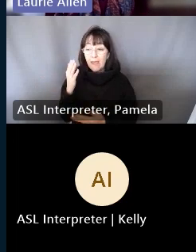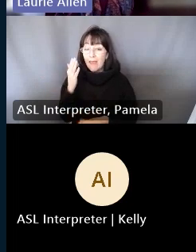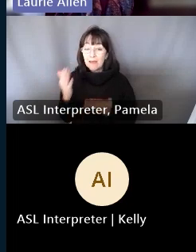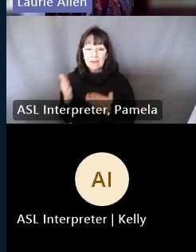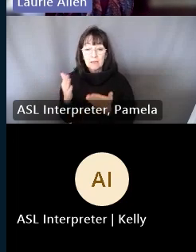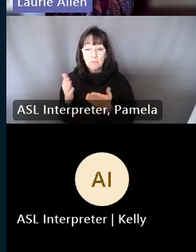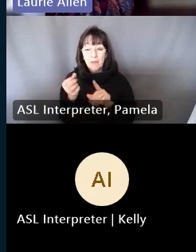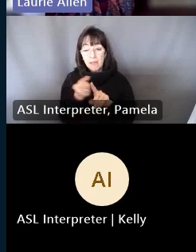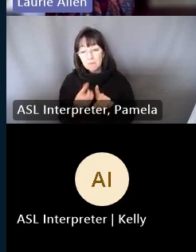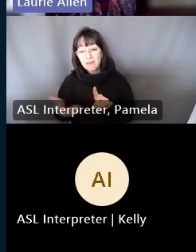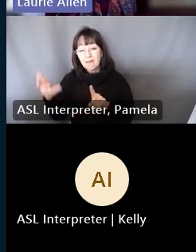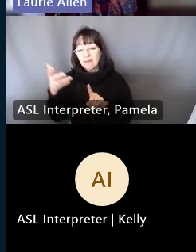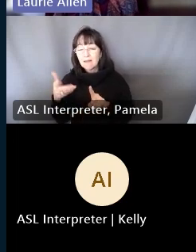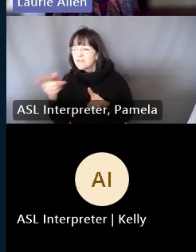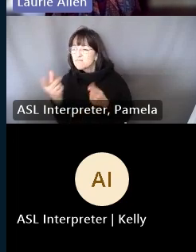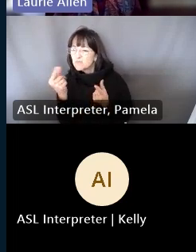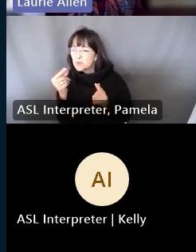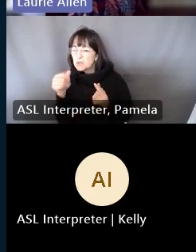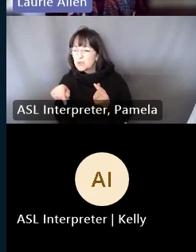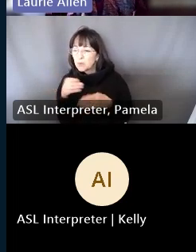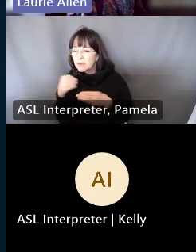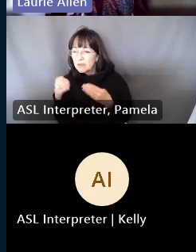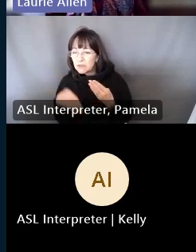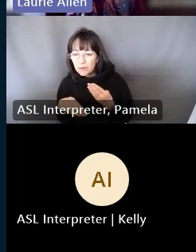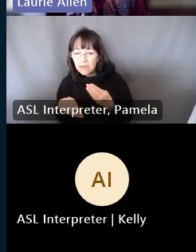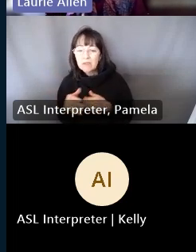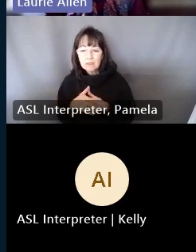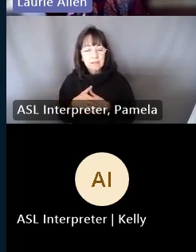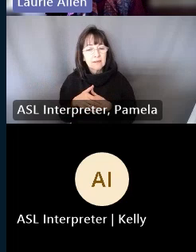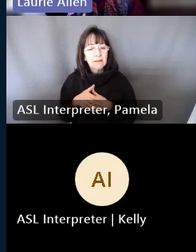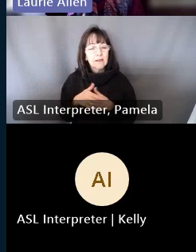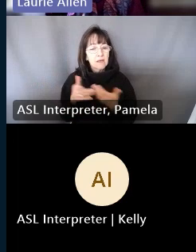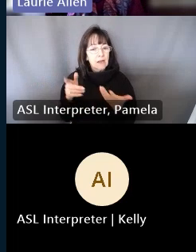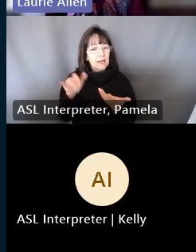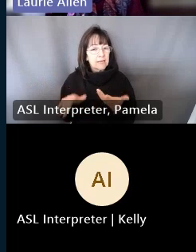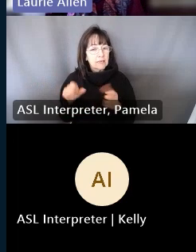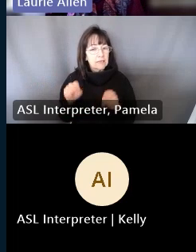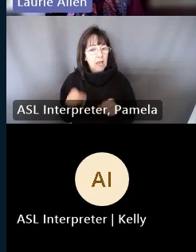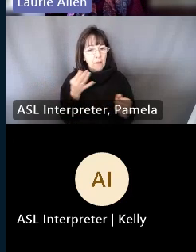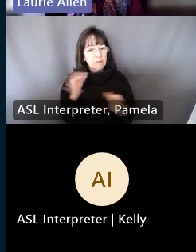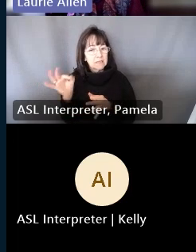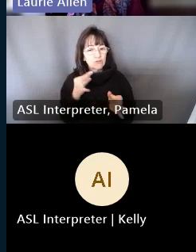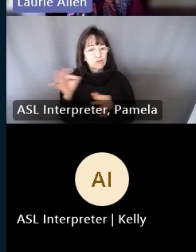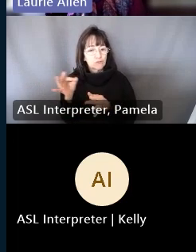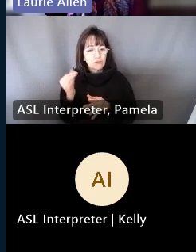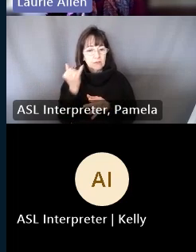And which football team are you rooting for?” And that could be a little bit distracting for someone who's using a sign language interpreter who's